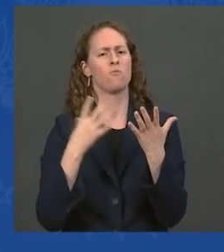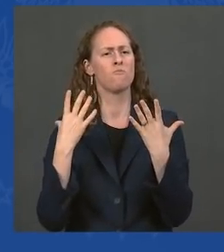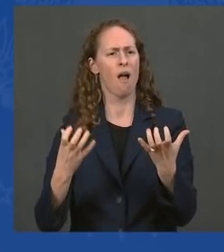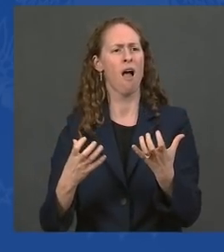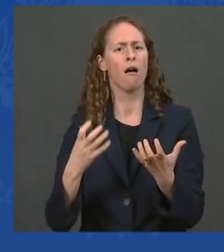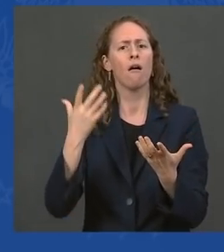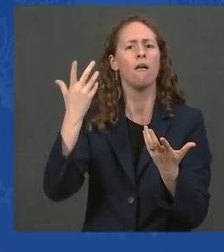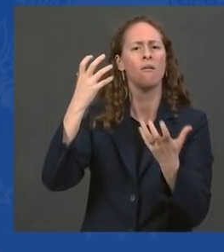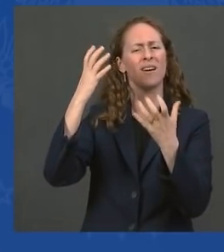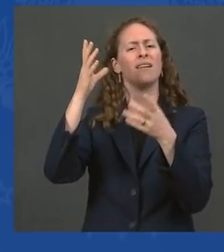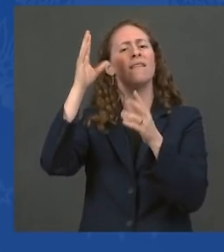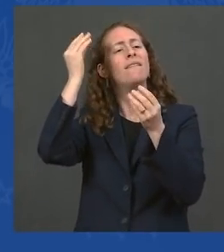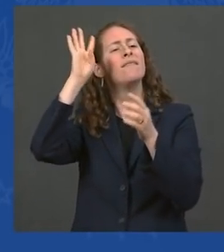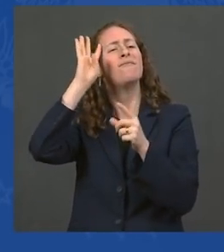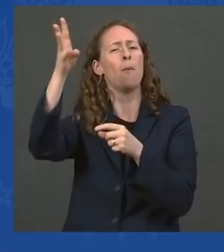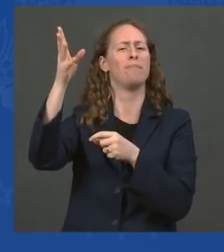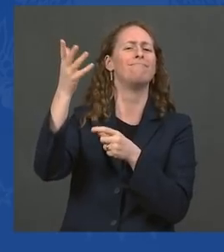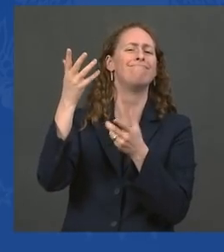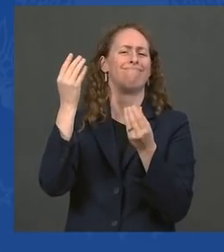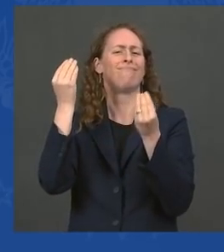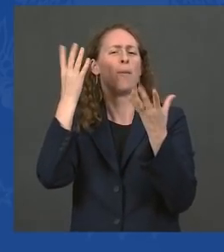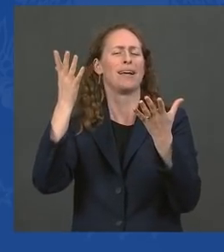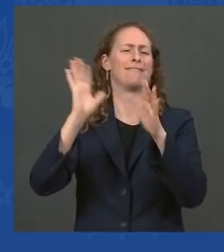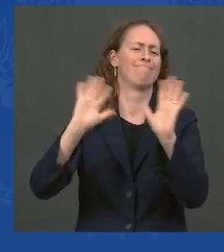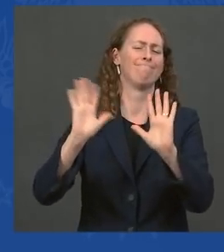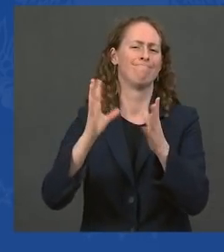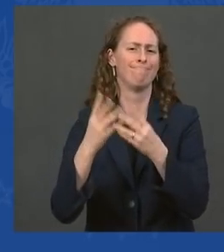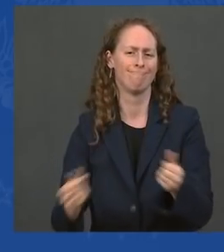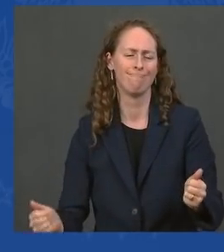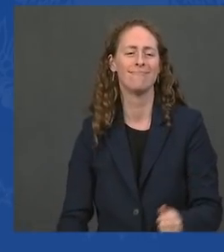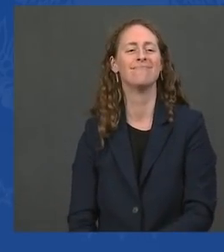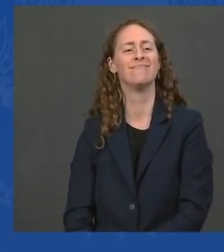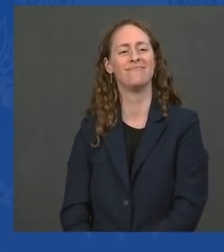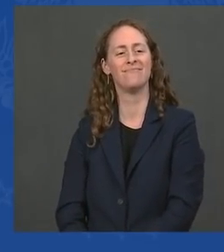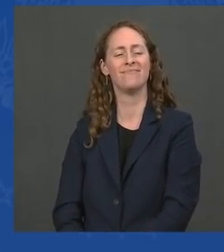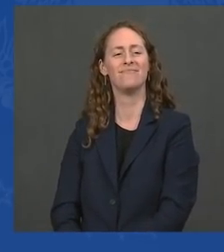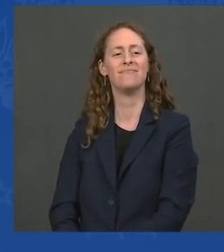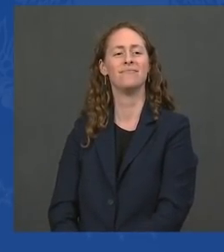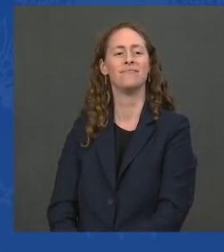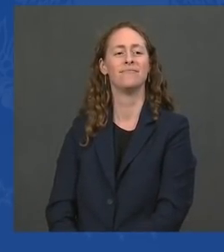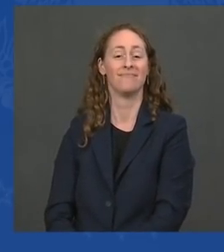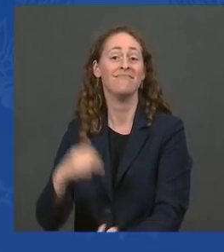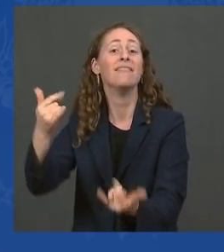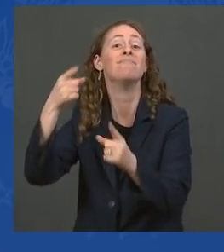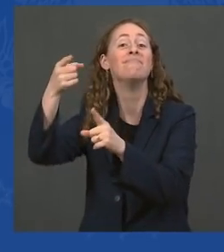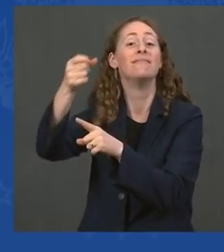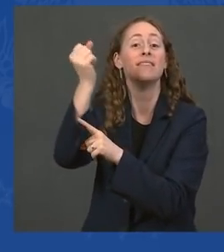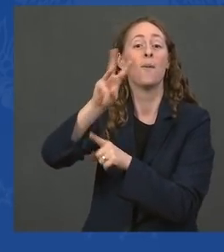Southwest Airlines at -- the head of the pilot -- the head of the pilot's union and its CEO dismissed critics